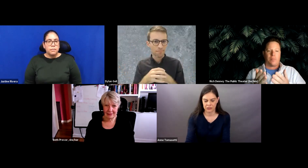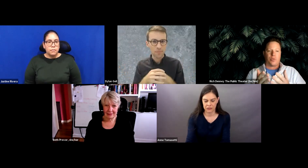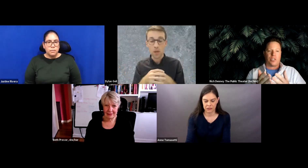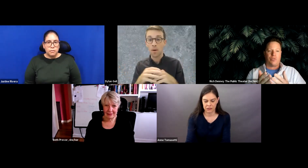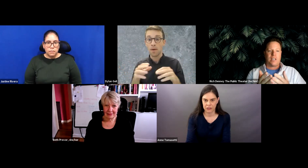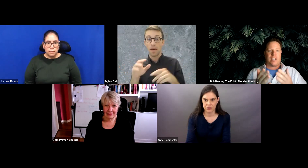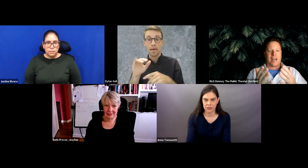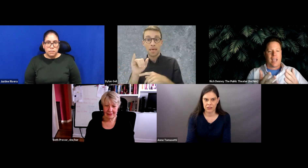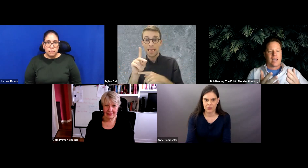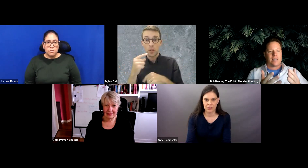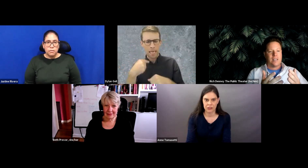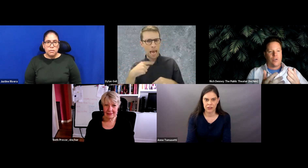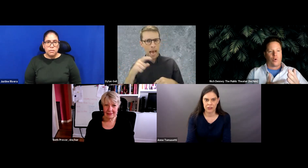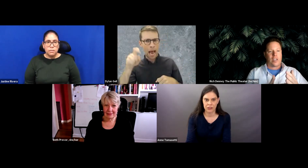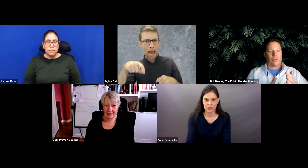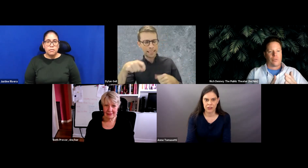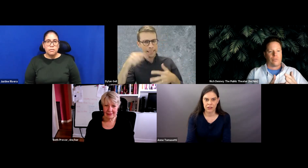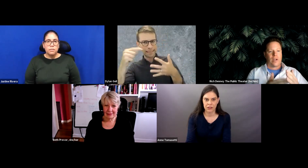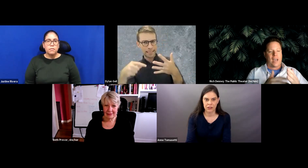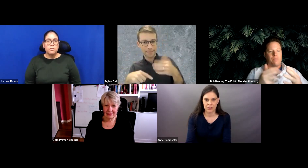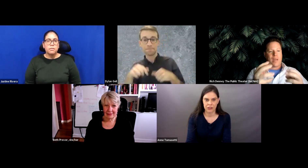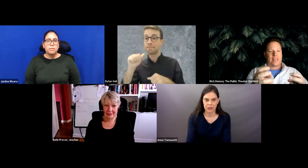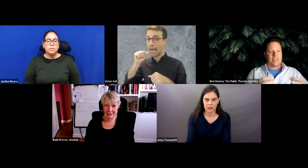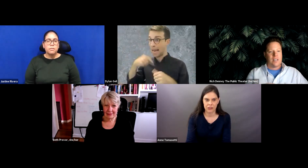accomplish what you need" and Anne working through how to best